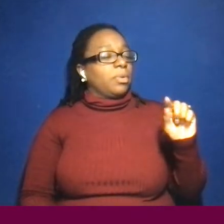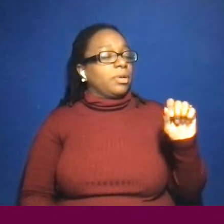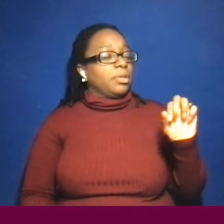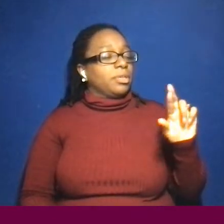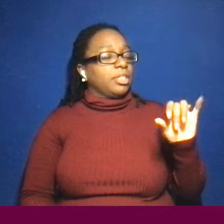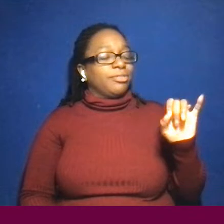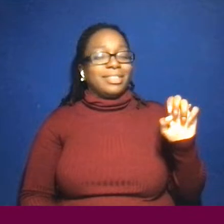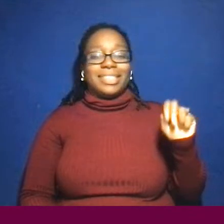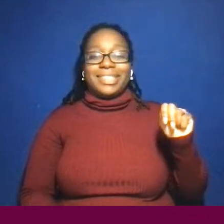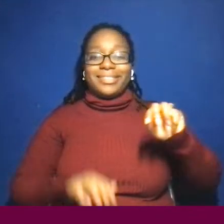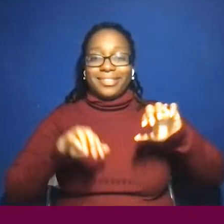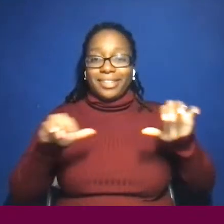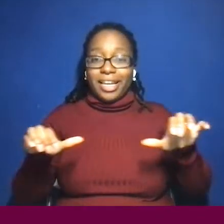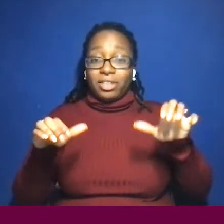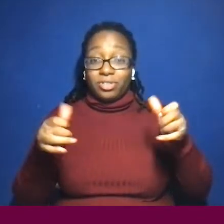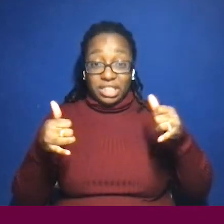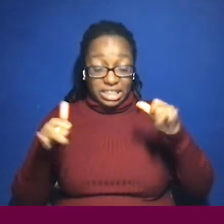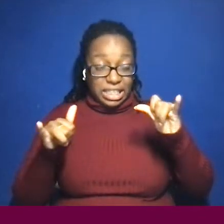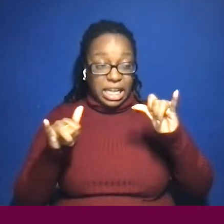you and what are you seeing? Sheri Fink: